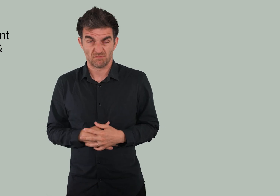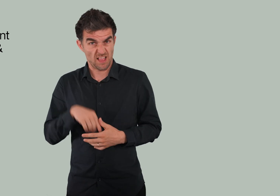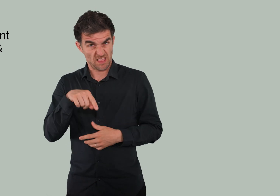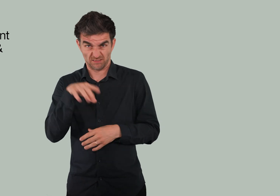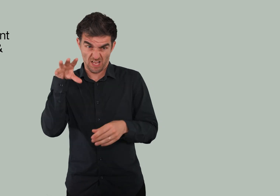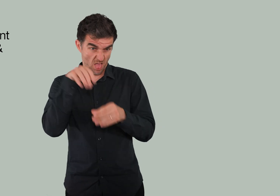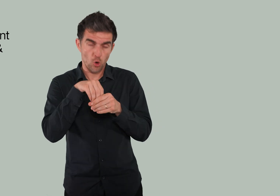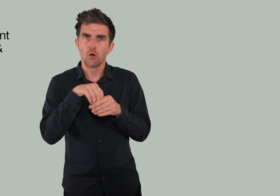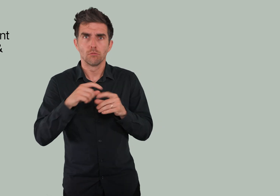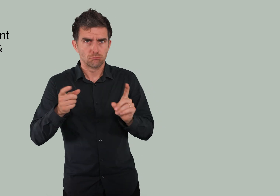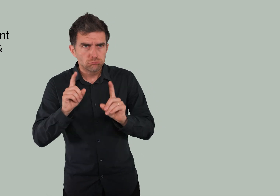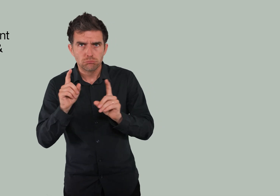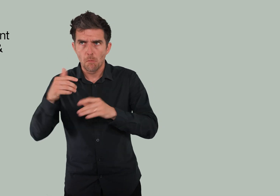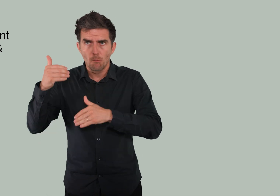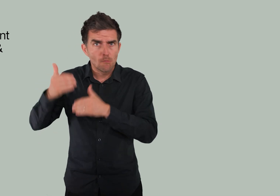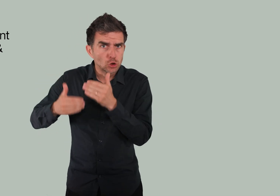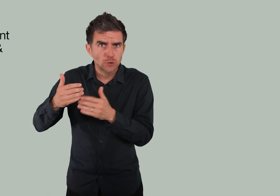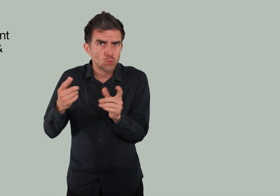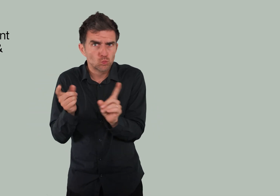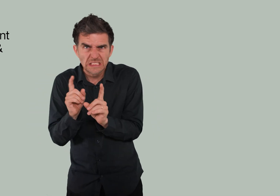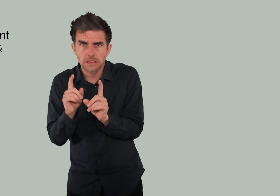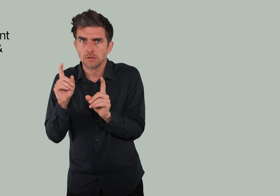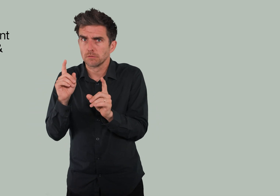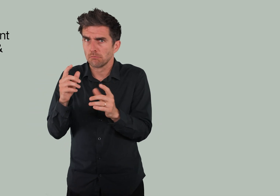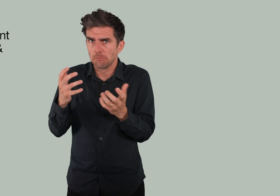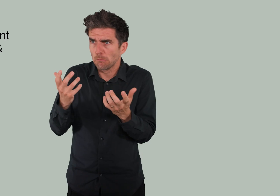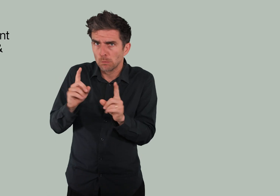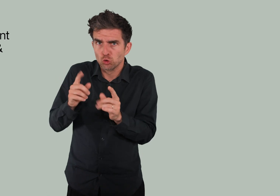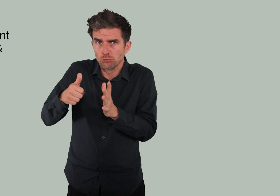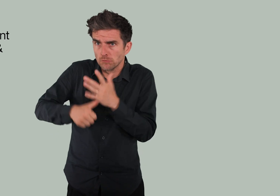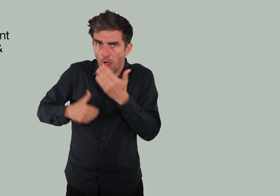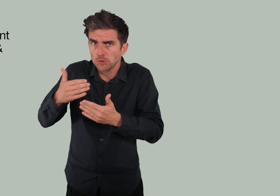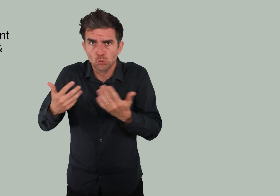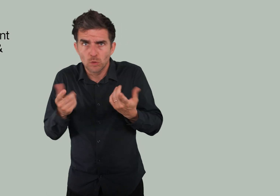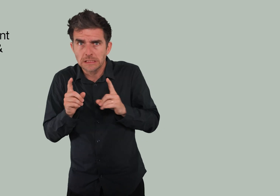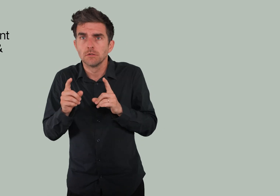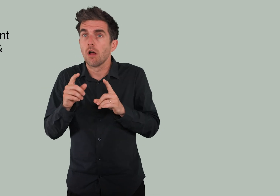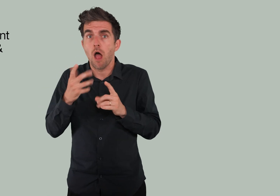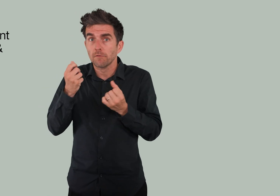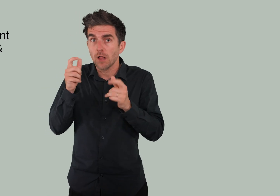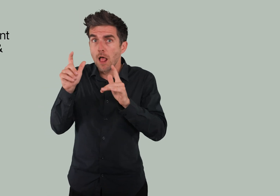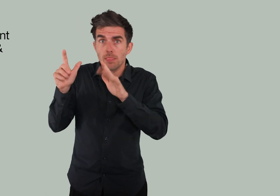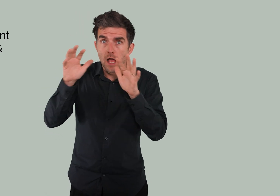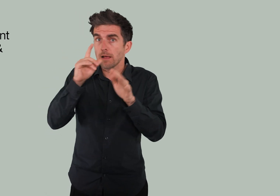This includes what the process involves and what to do to start the process, as well as signposting